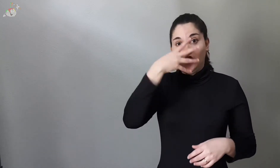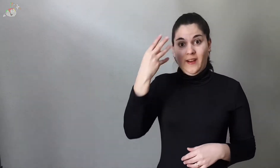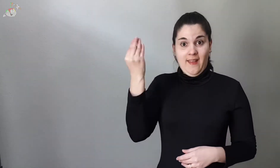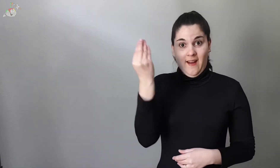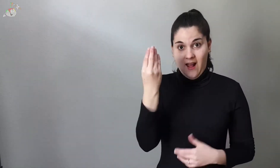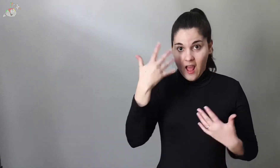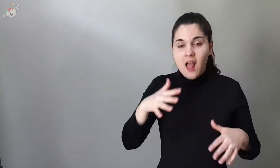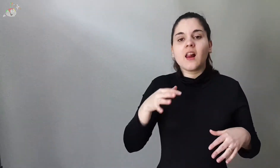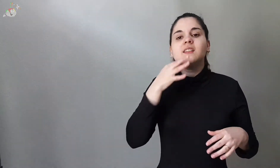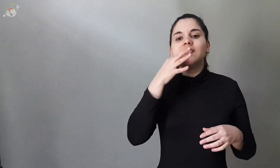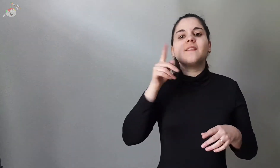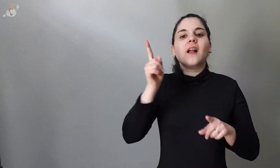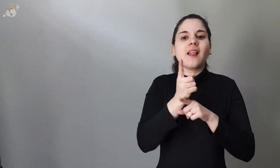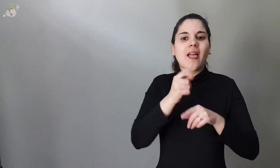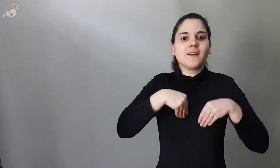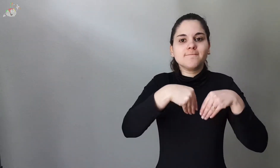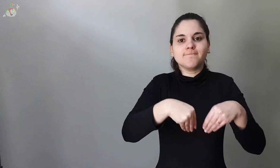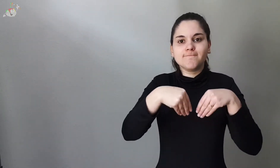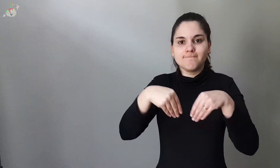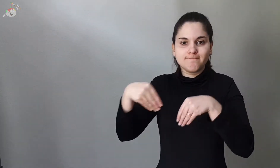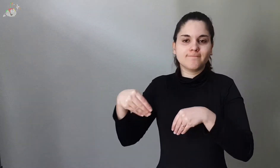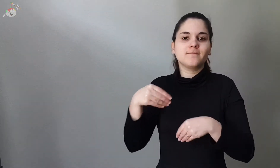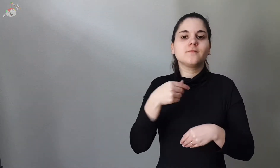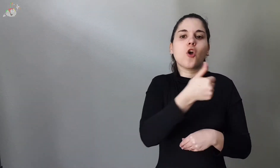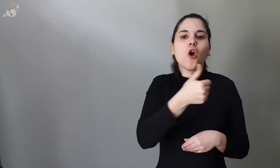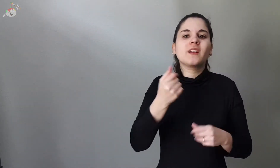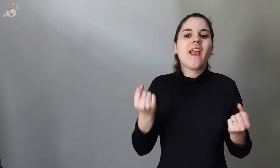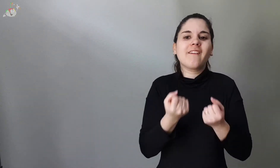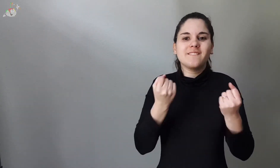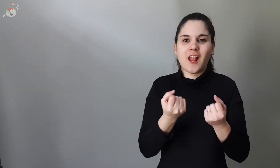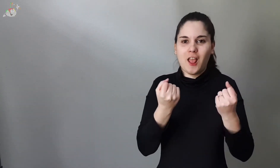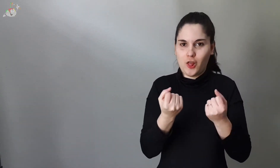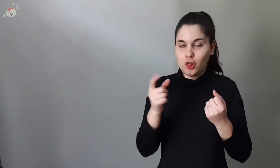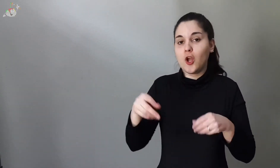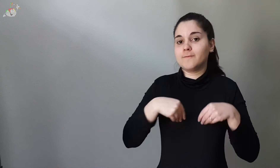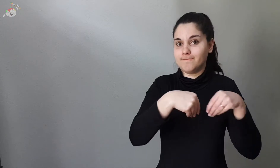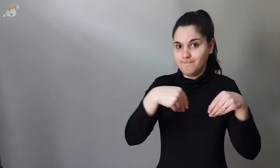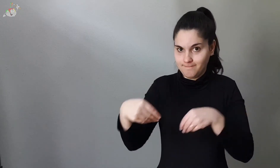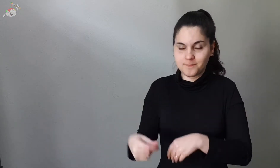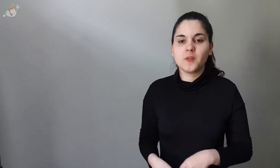Once introduced, the General will have to participate in every event.